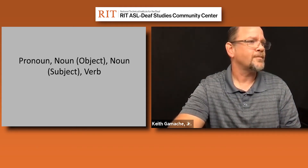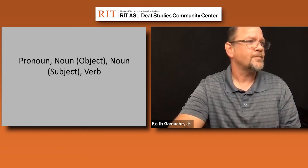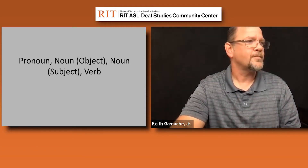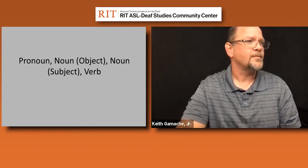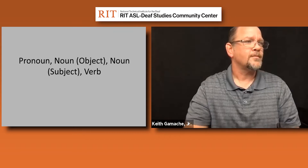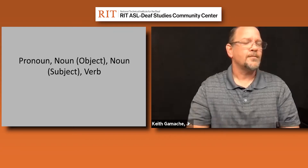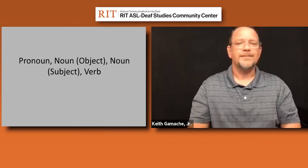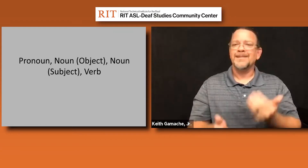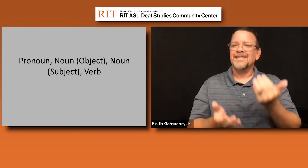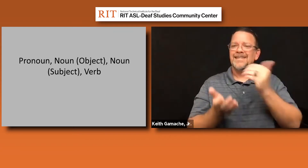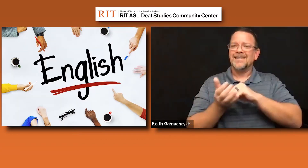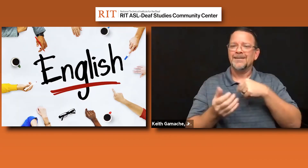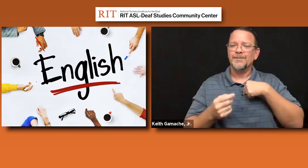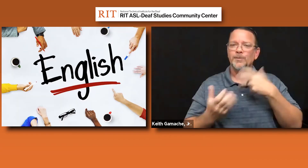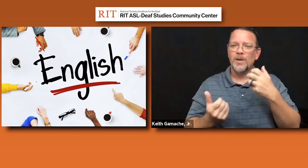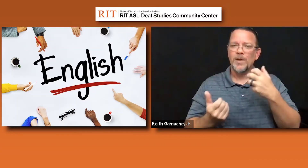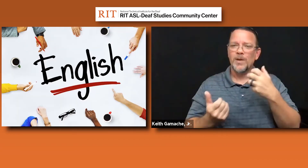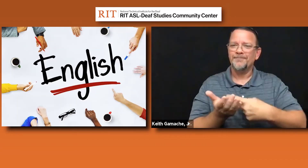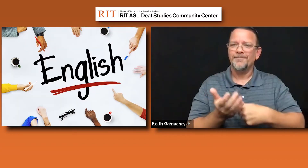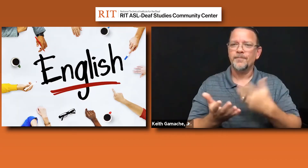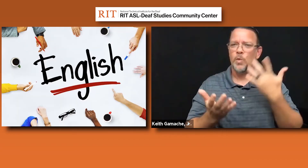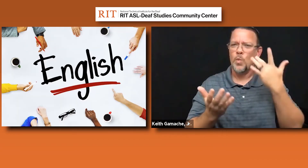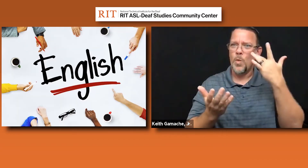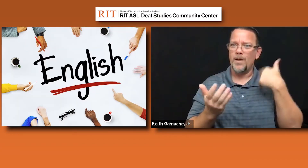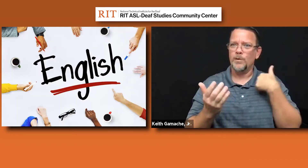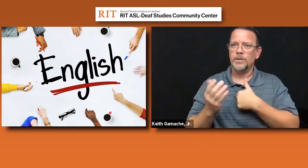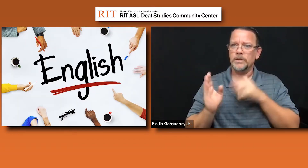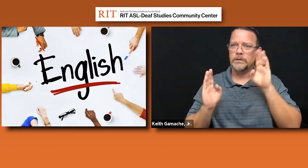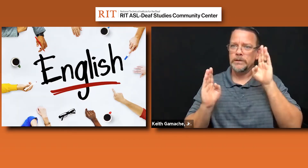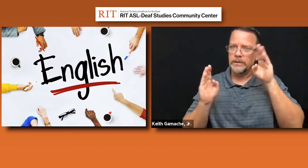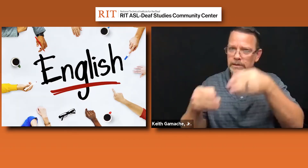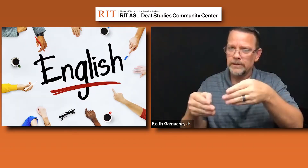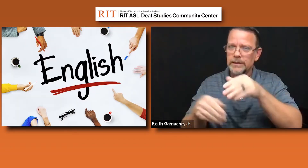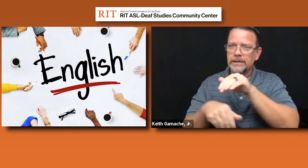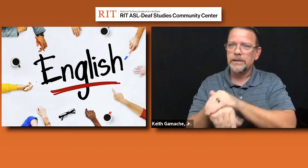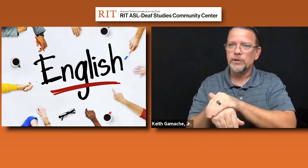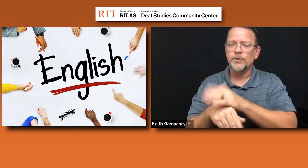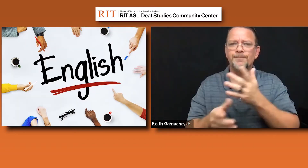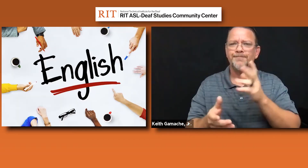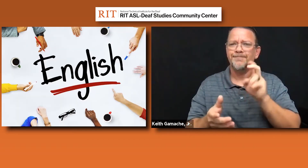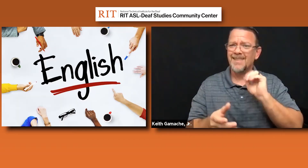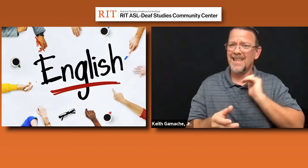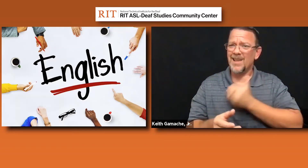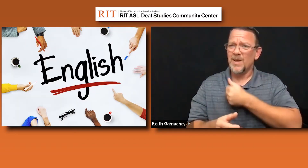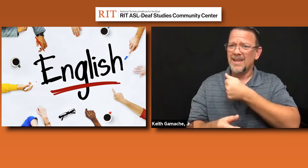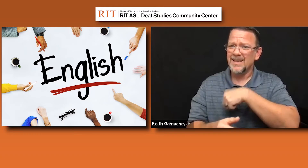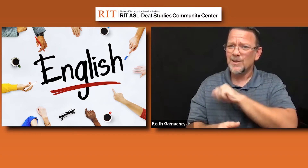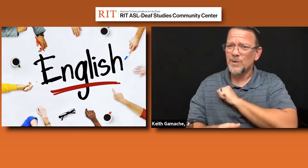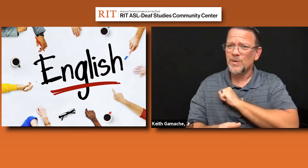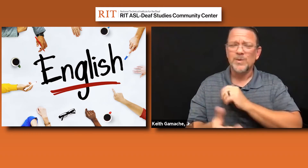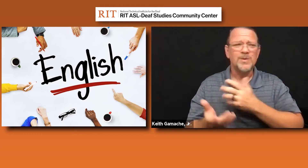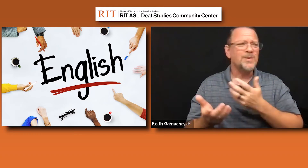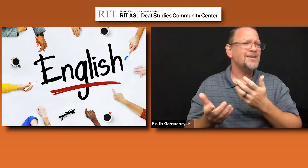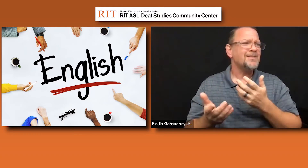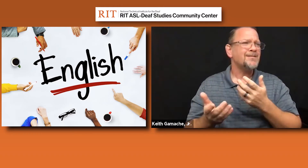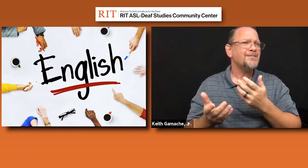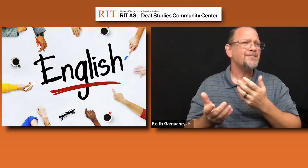but, again, the reason why we're talking about this is, we're still coming at it from a lens of looking at English.